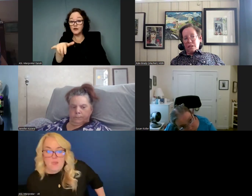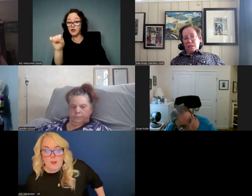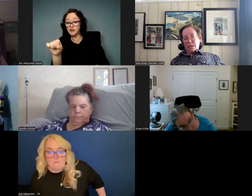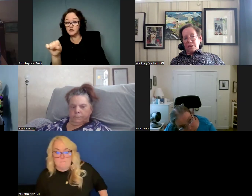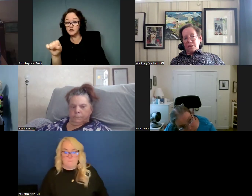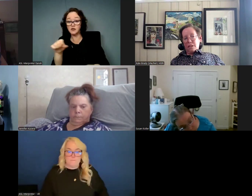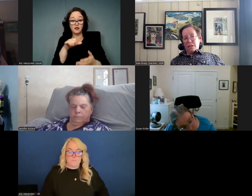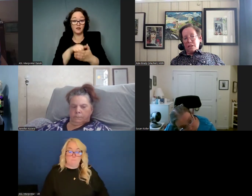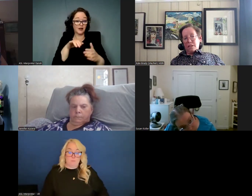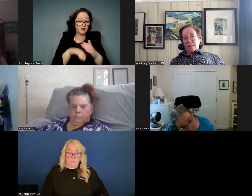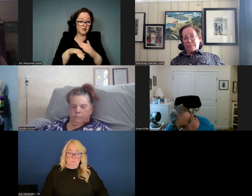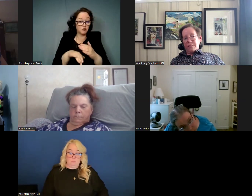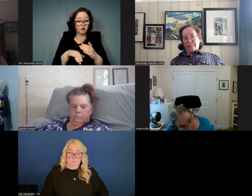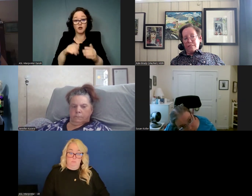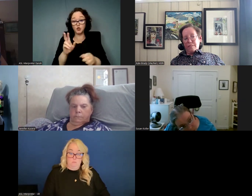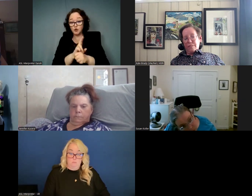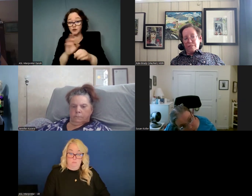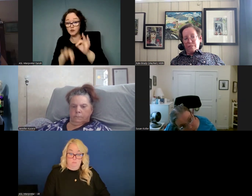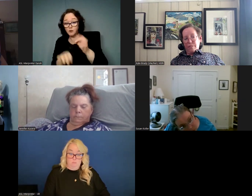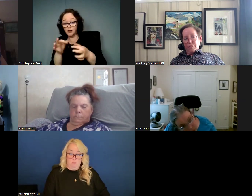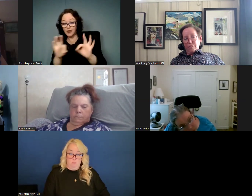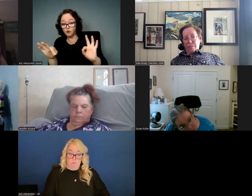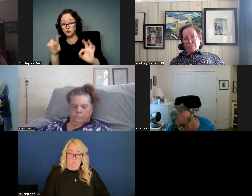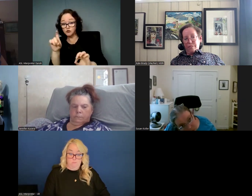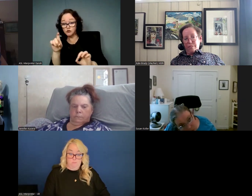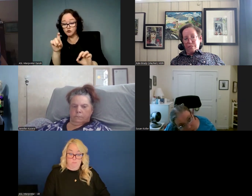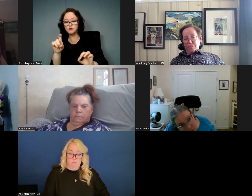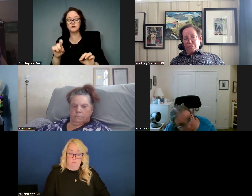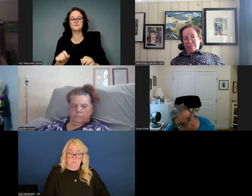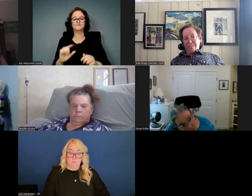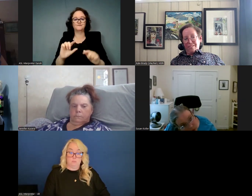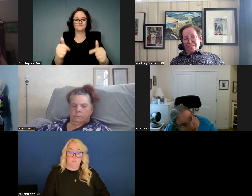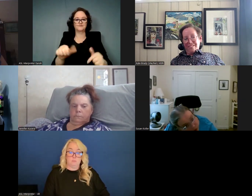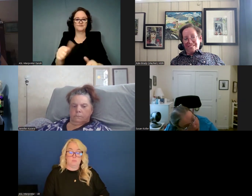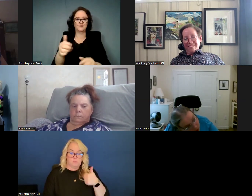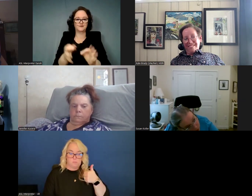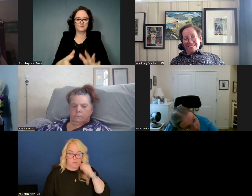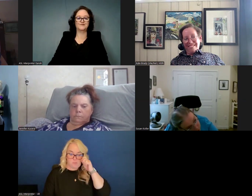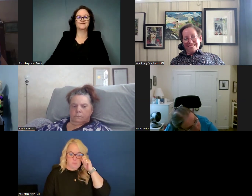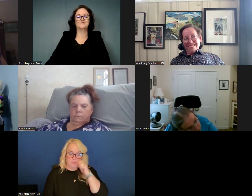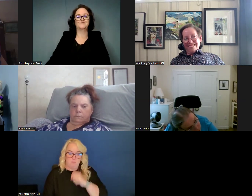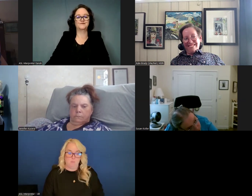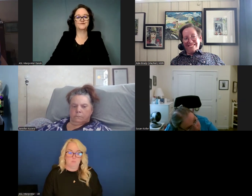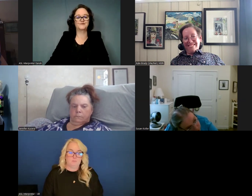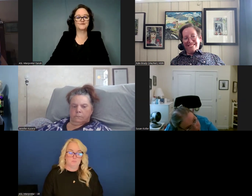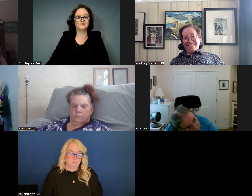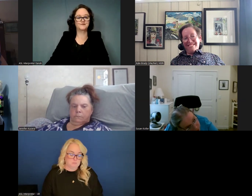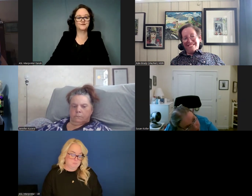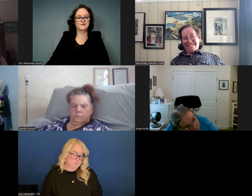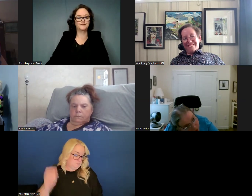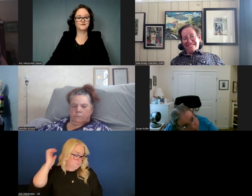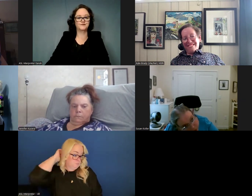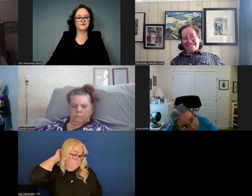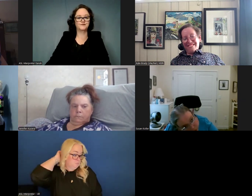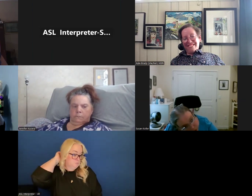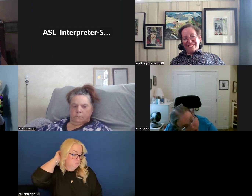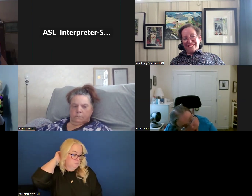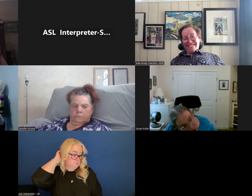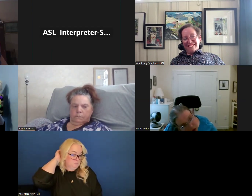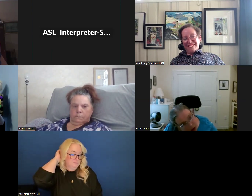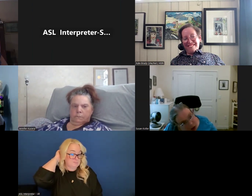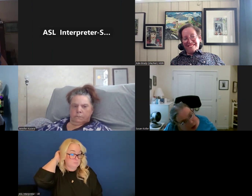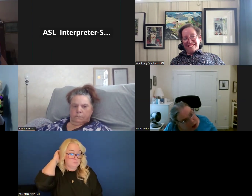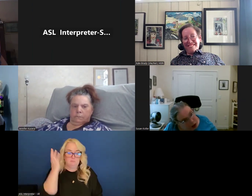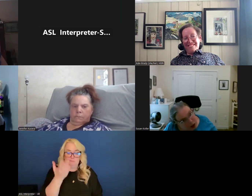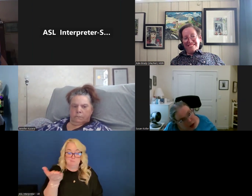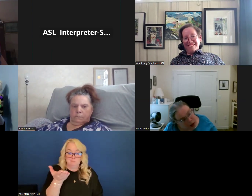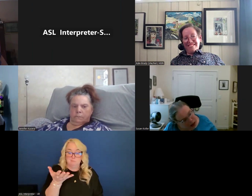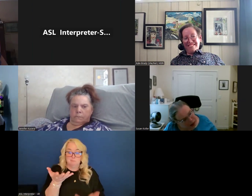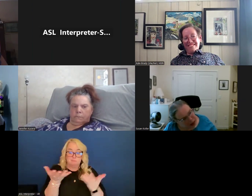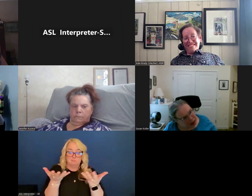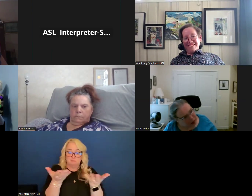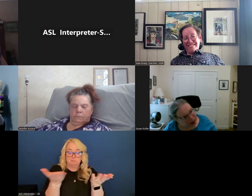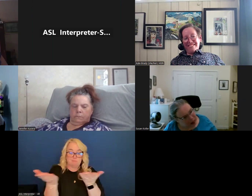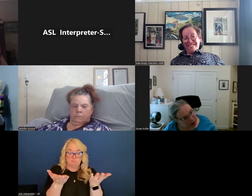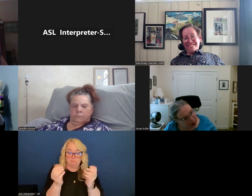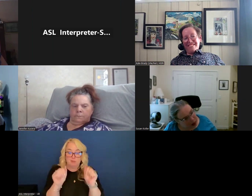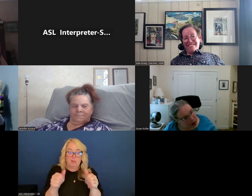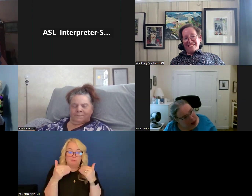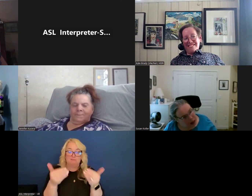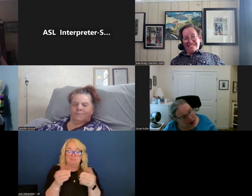plain language, as well. And feel free to comment, no need to